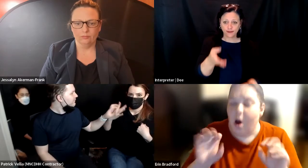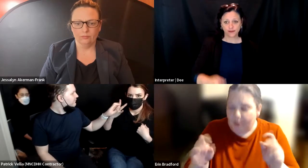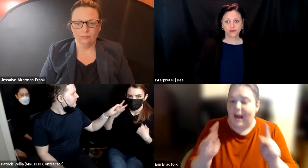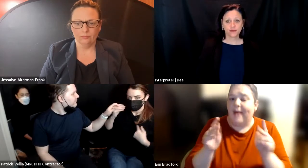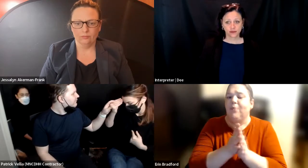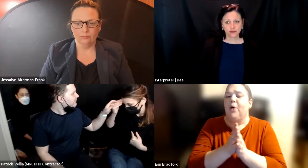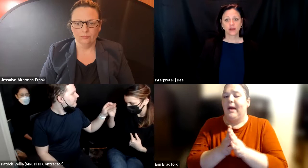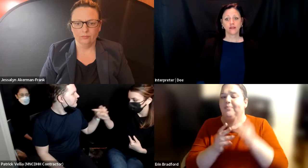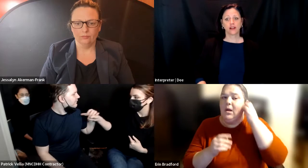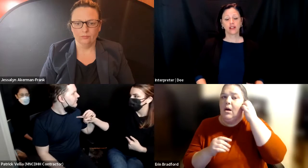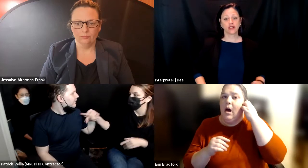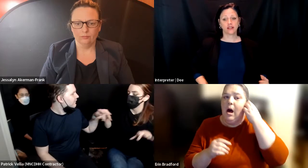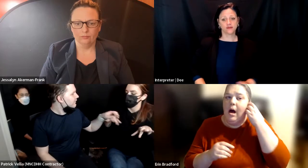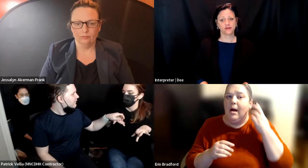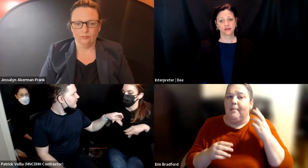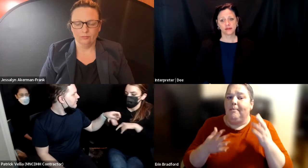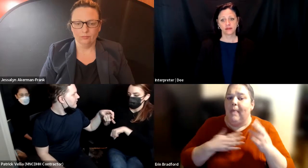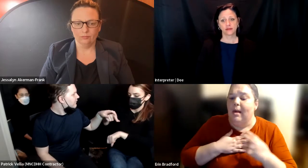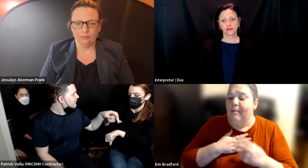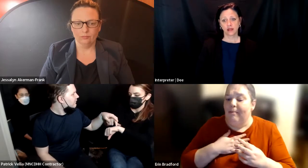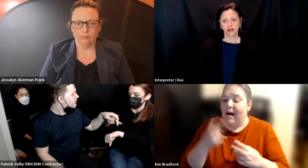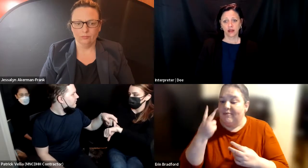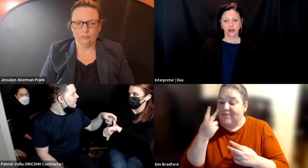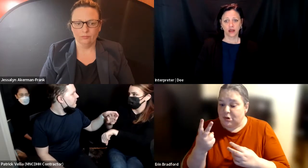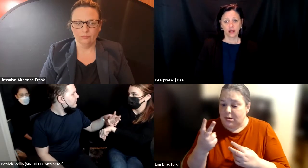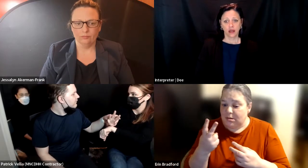Like if you're going to a restaurant with friends.